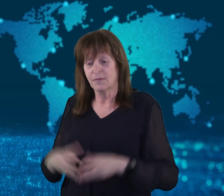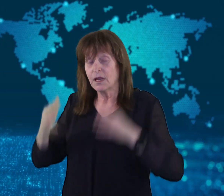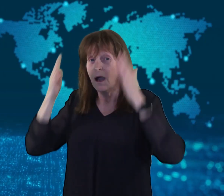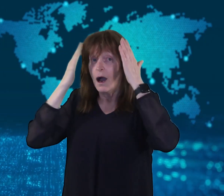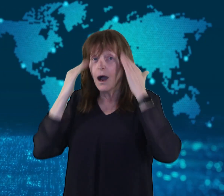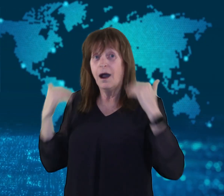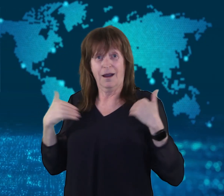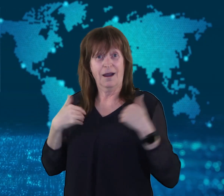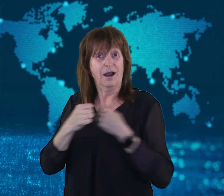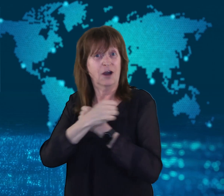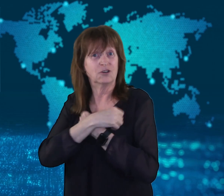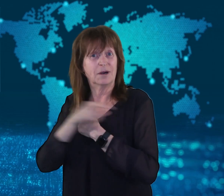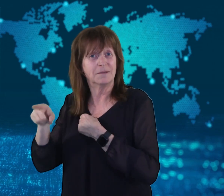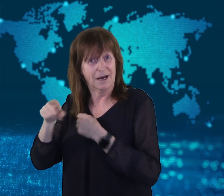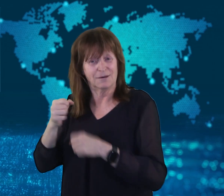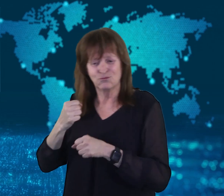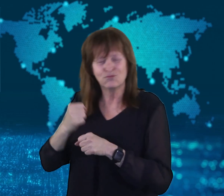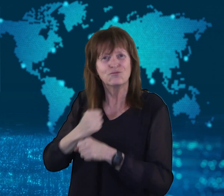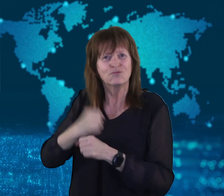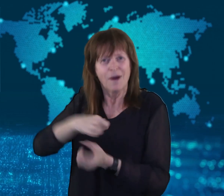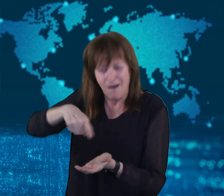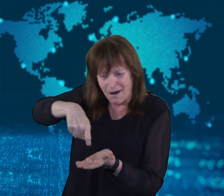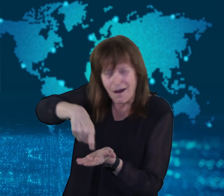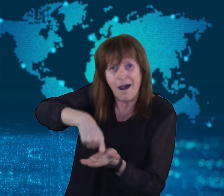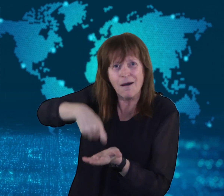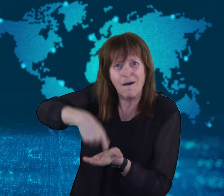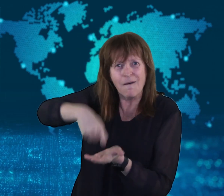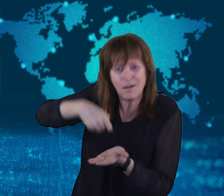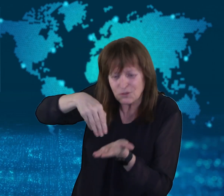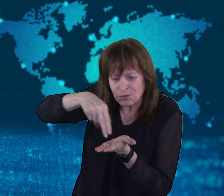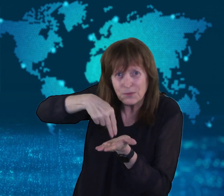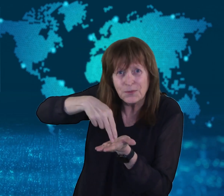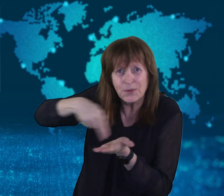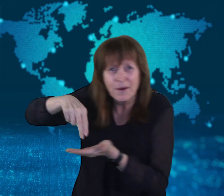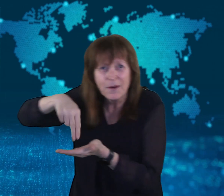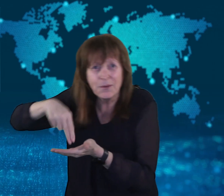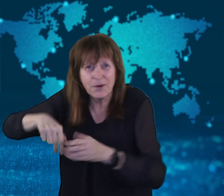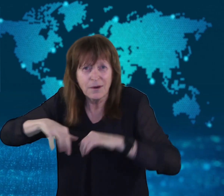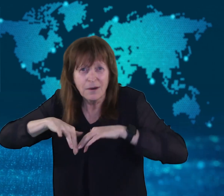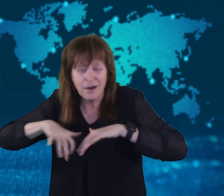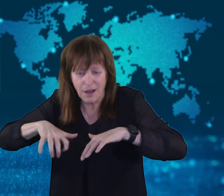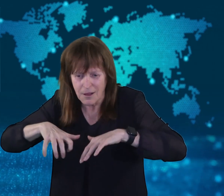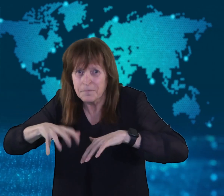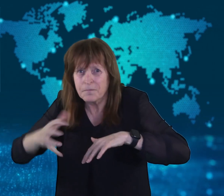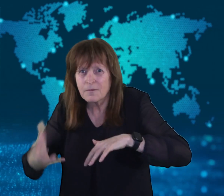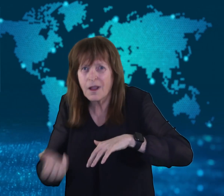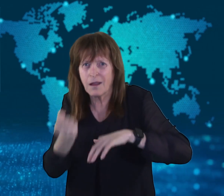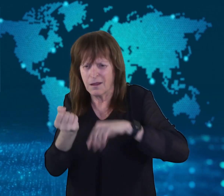[GEORGIA]: An Egyptian archaeologist discovered a smiling mini-sphinx